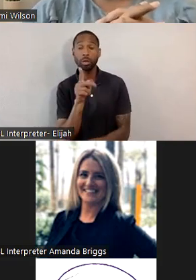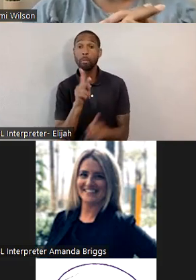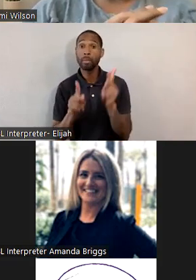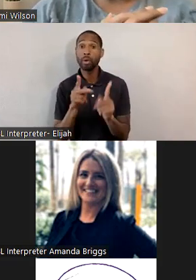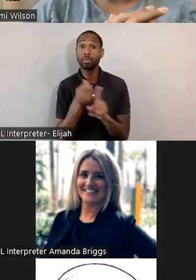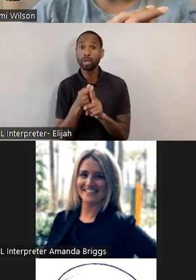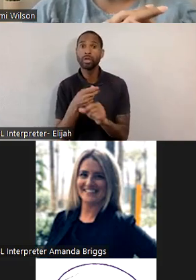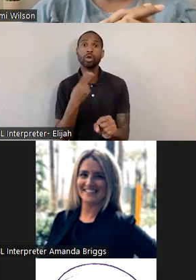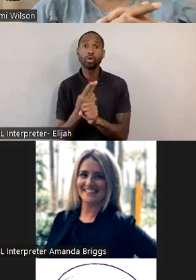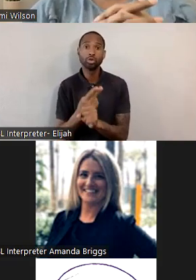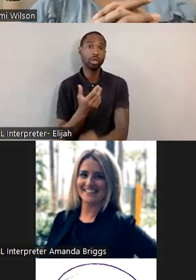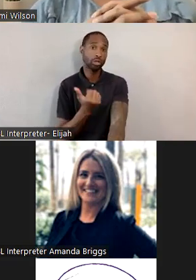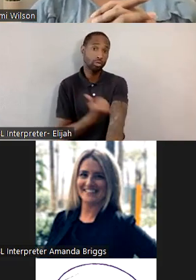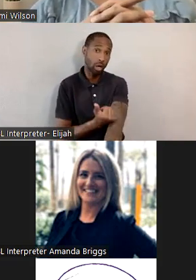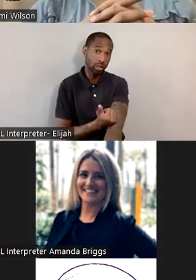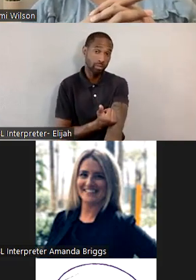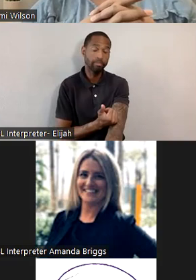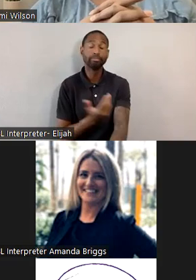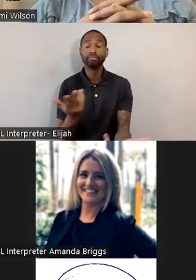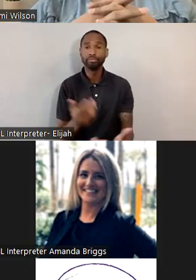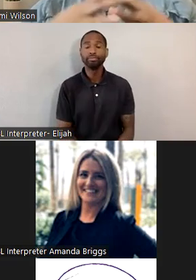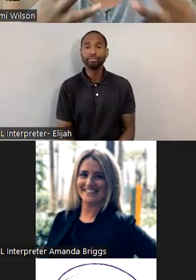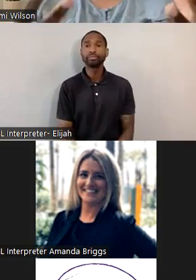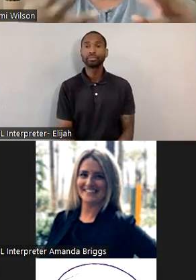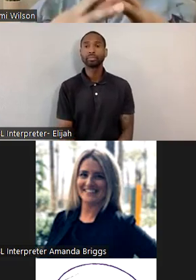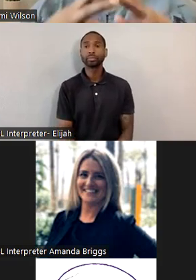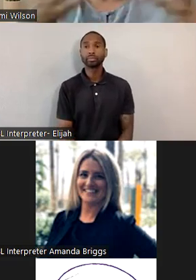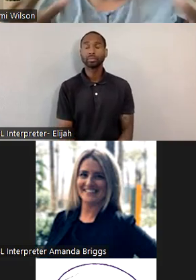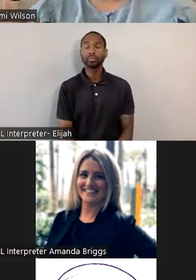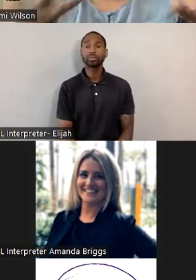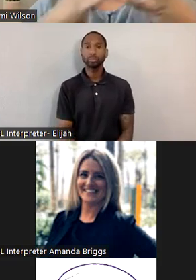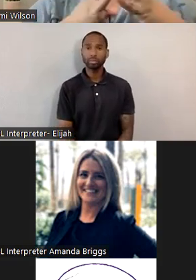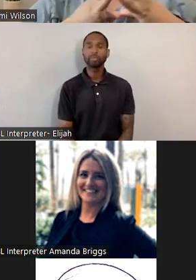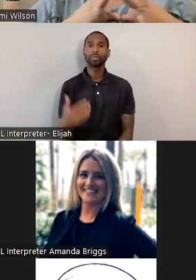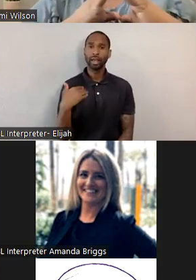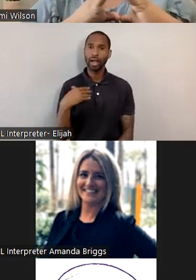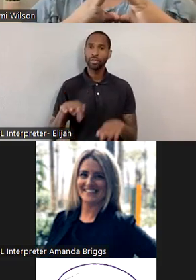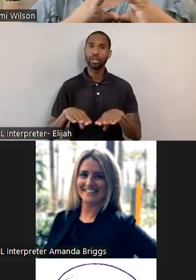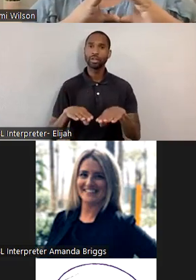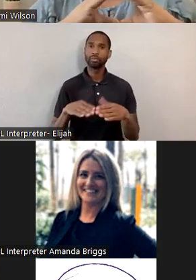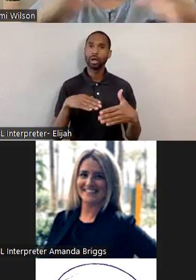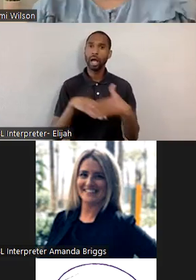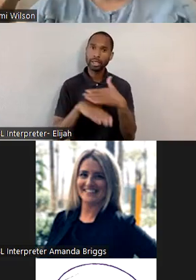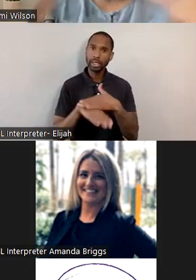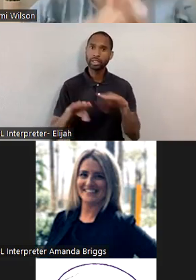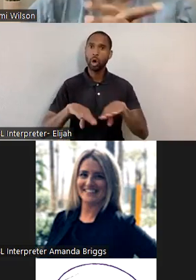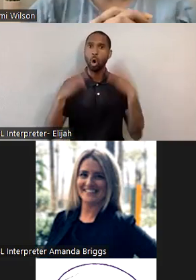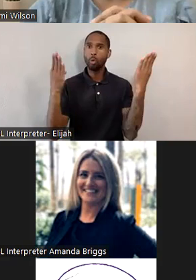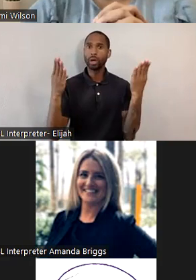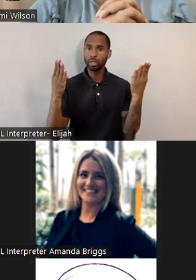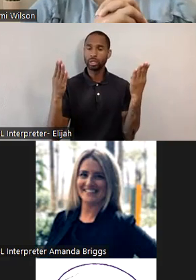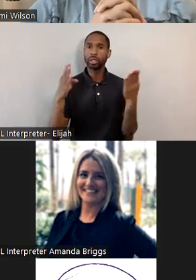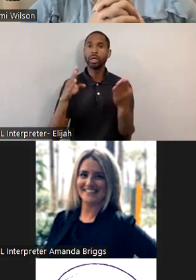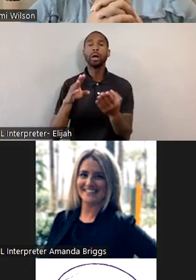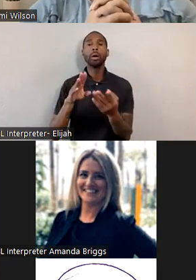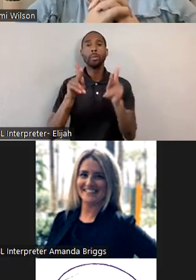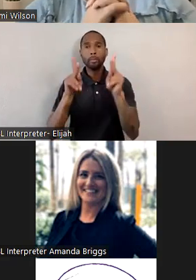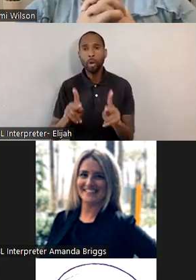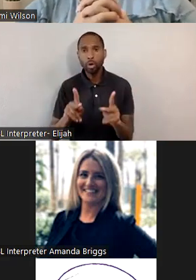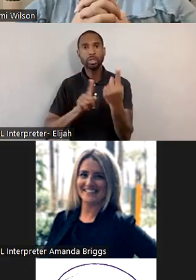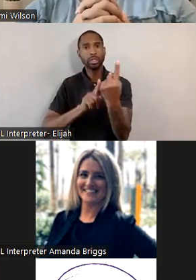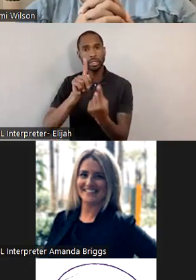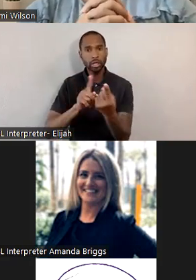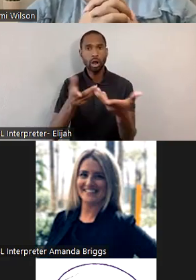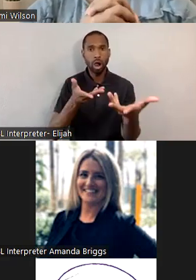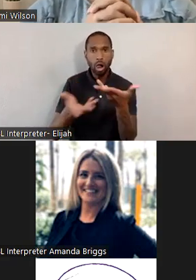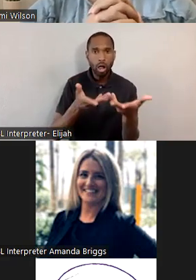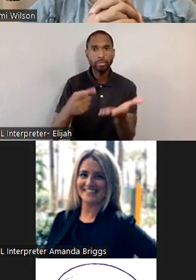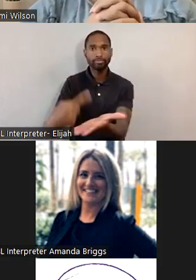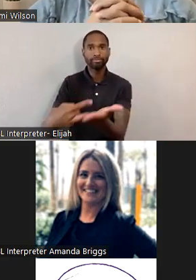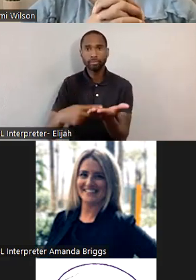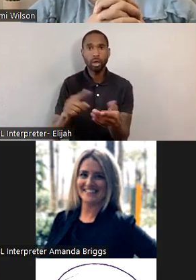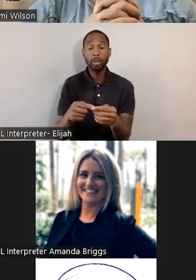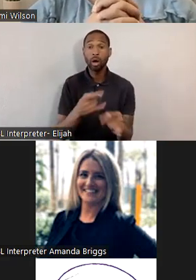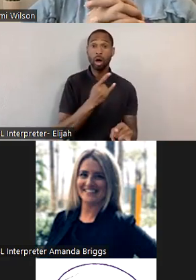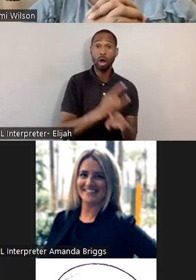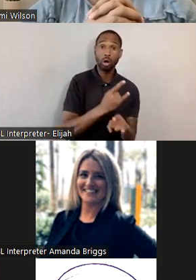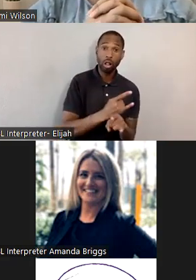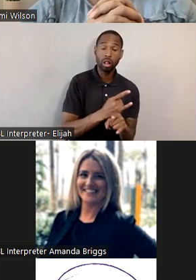using substances. And have those open, person-centered conversations within about alcohol and substance